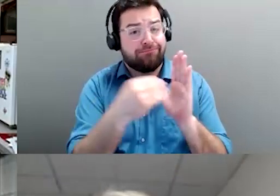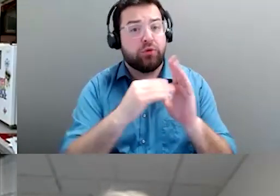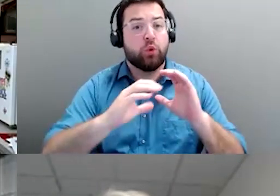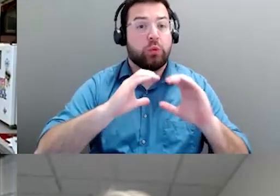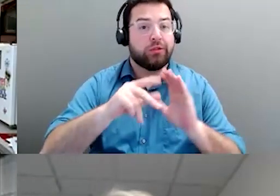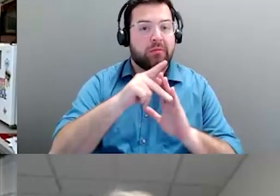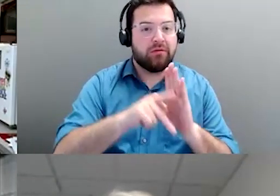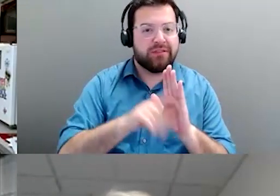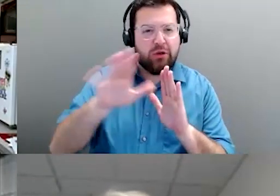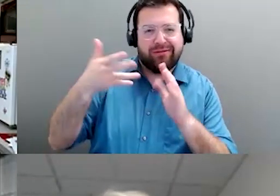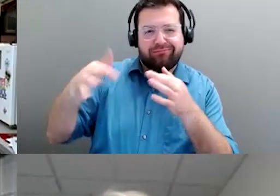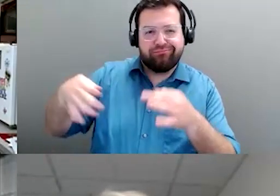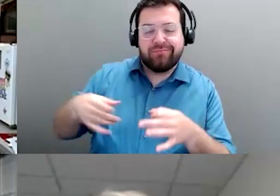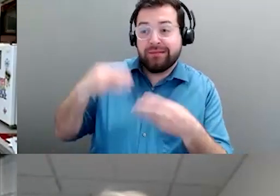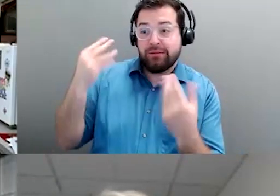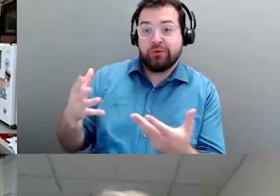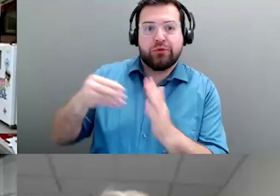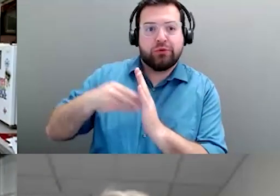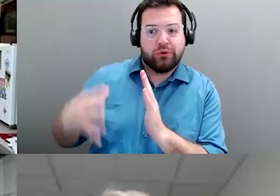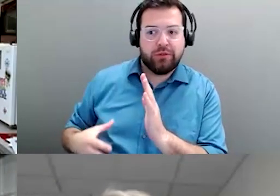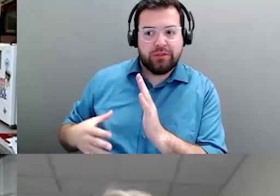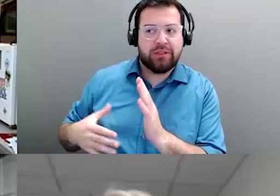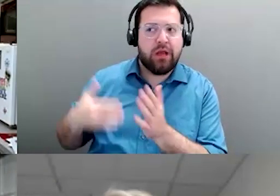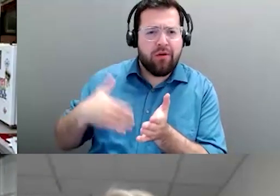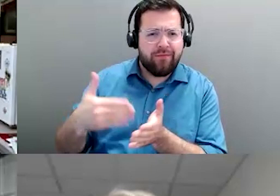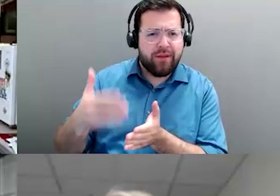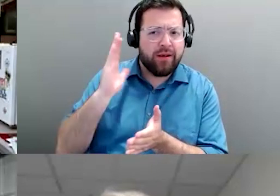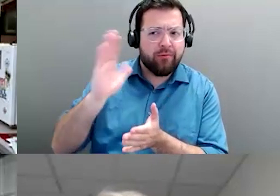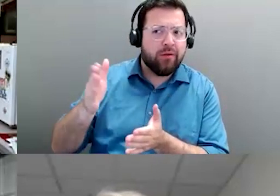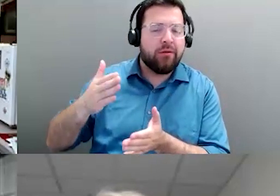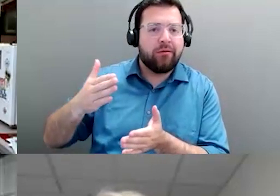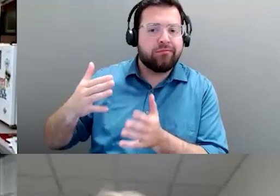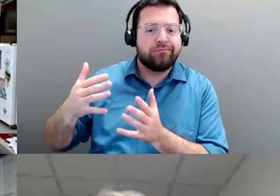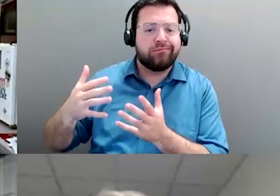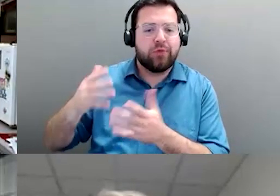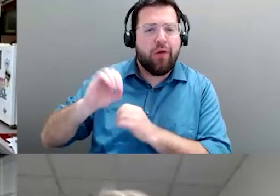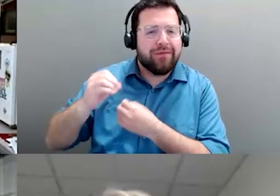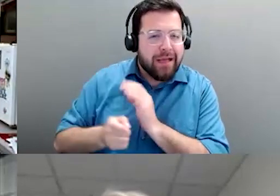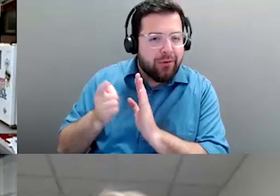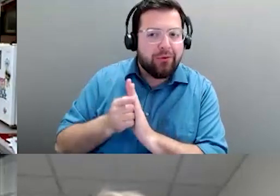because that is going to tell them where to look. But, you know, probably the last thing that they're going to go to